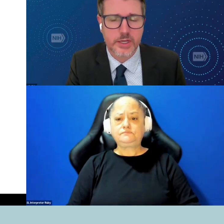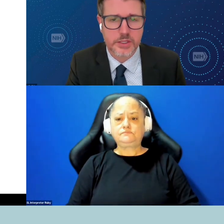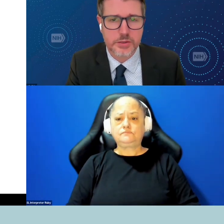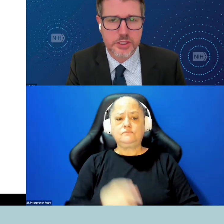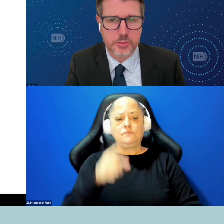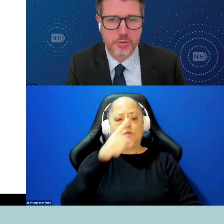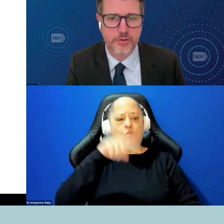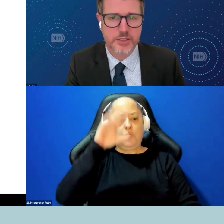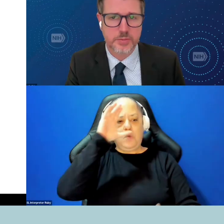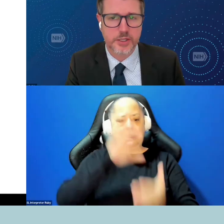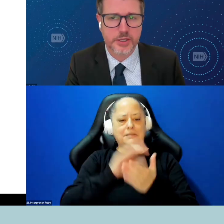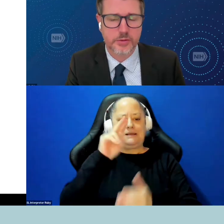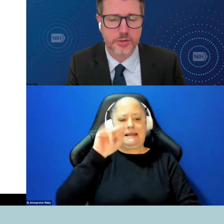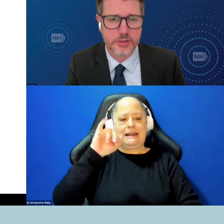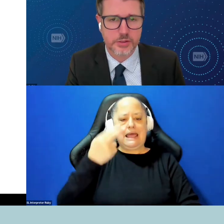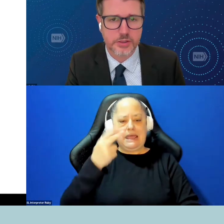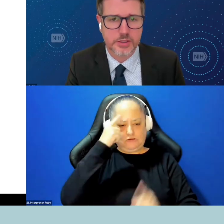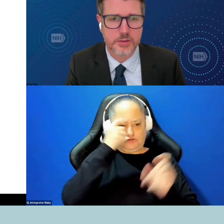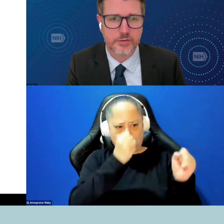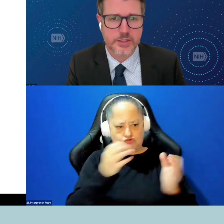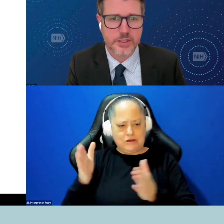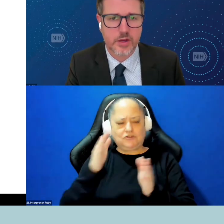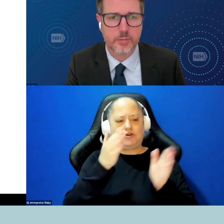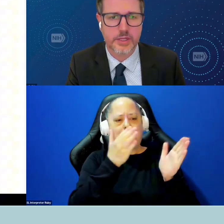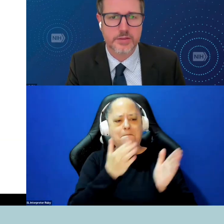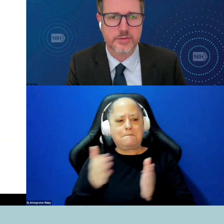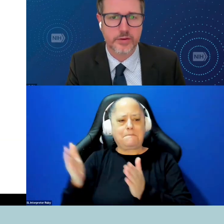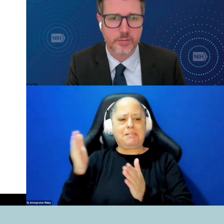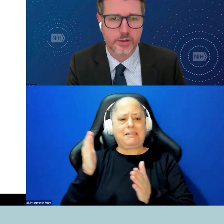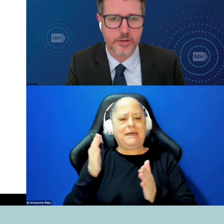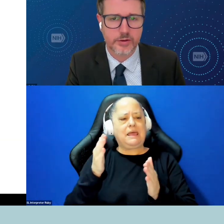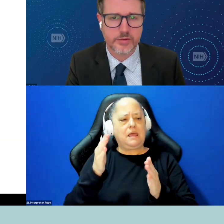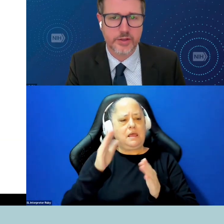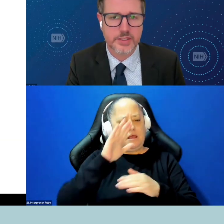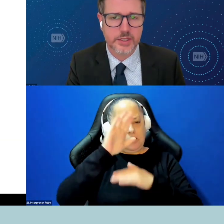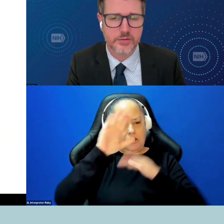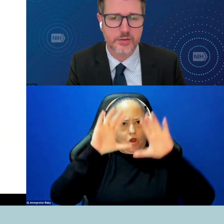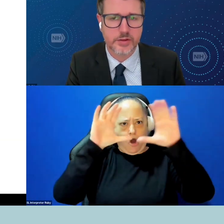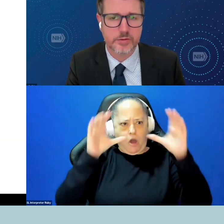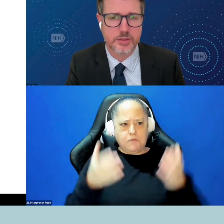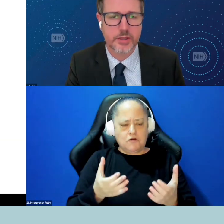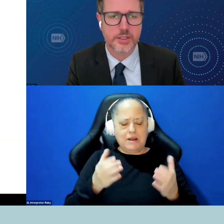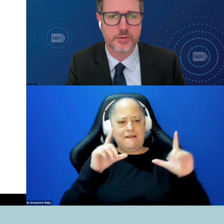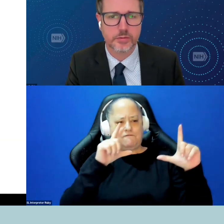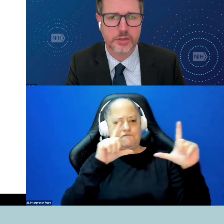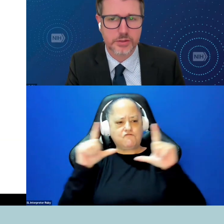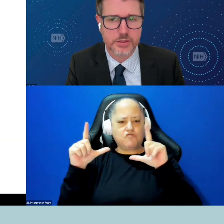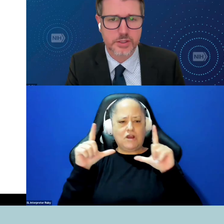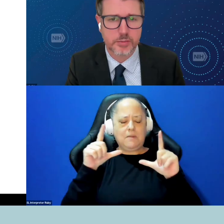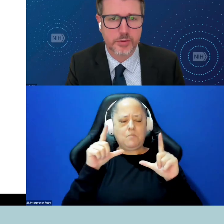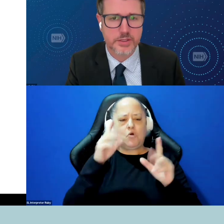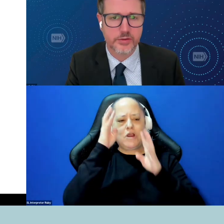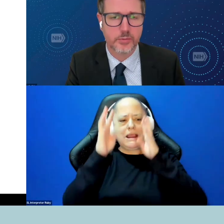that the NIH strategic plan for disability health research provides a comprehensive framework for advancing innovative and responsible research that promotes the